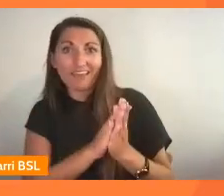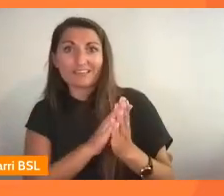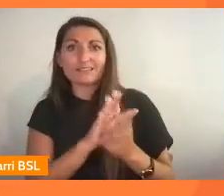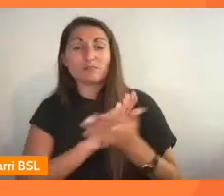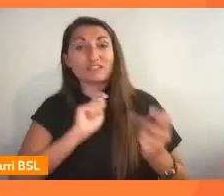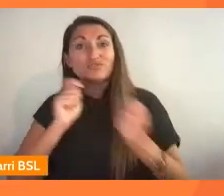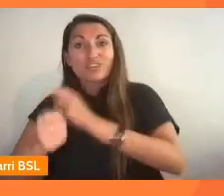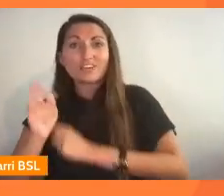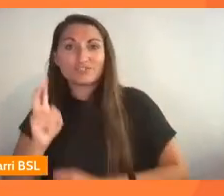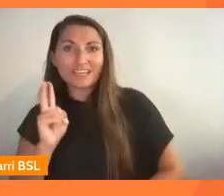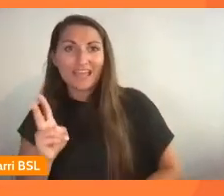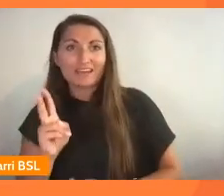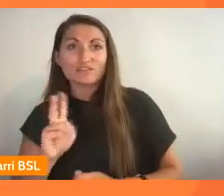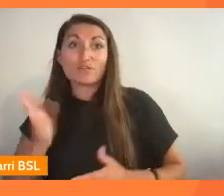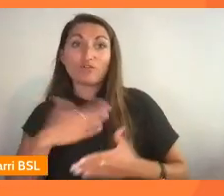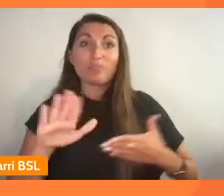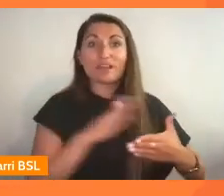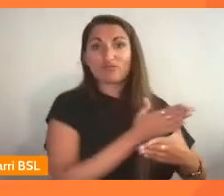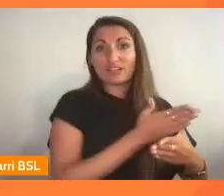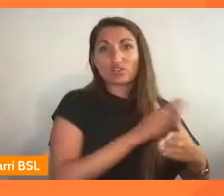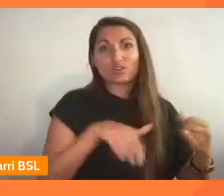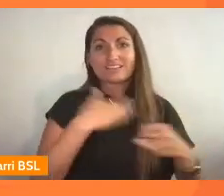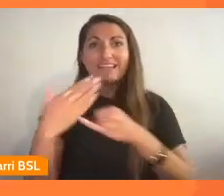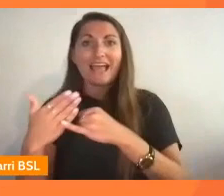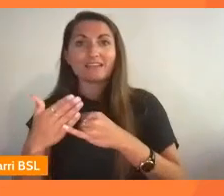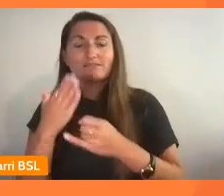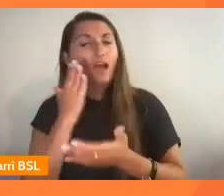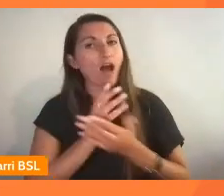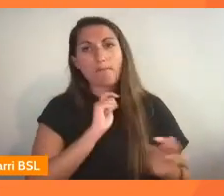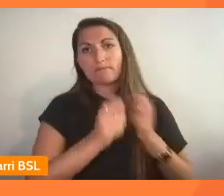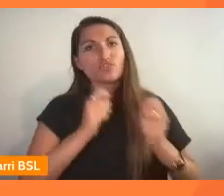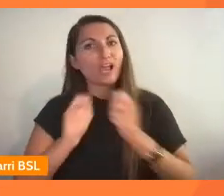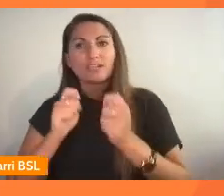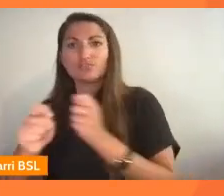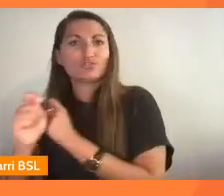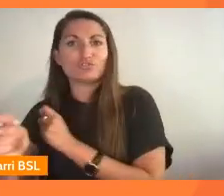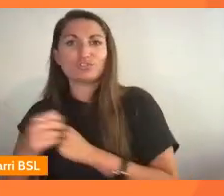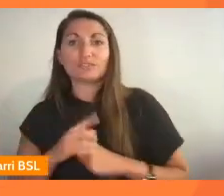That is a really great way. That is how we know we are collaborating well.